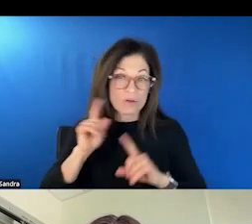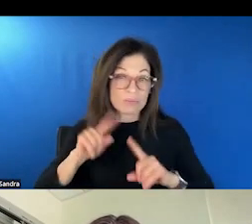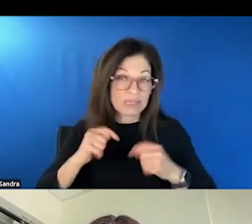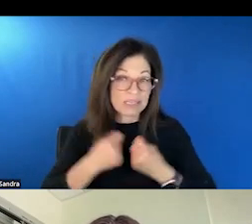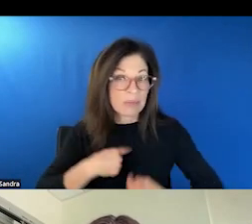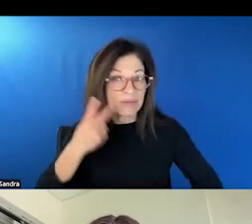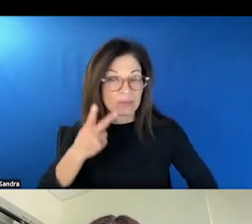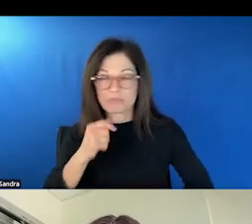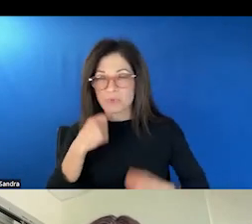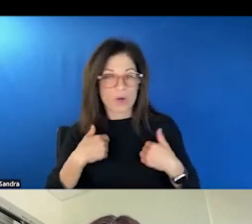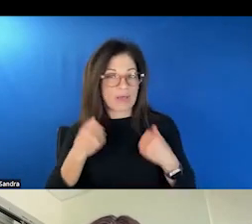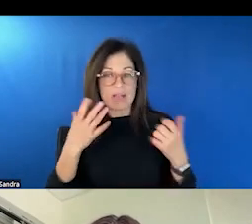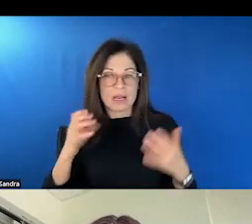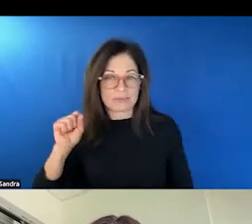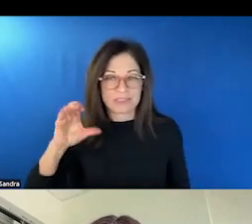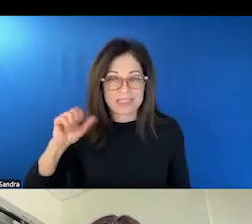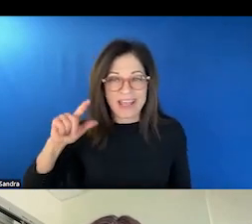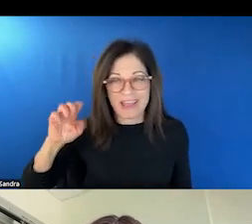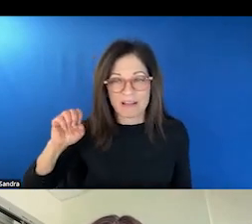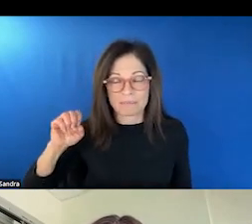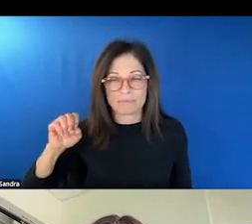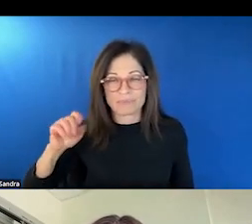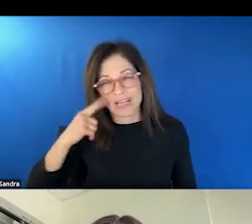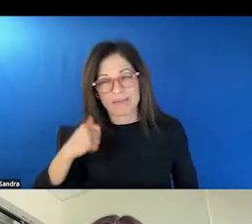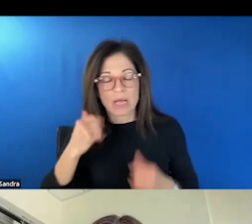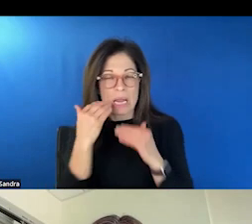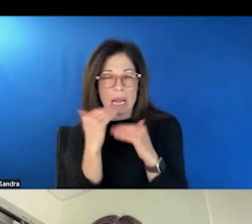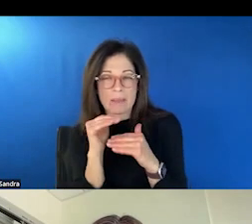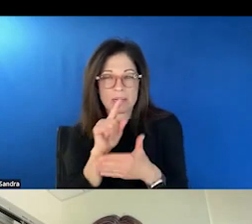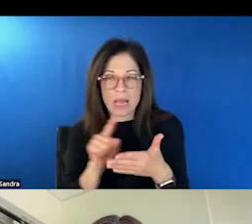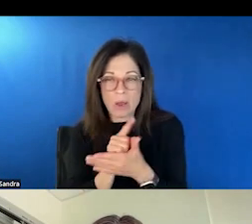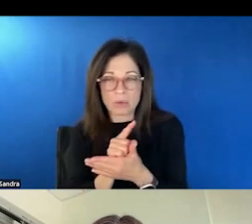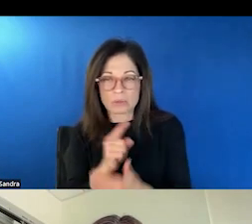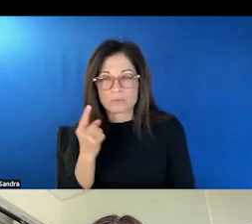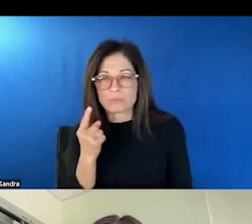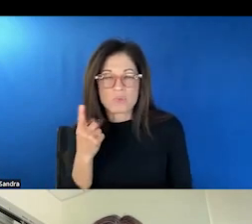HAVE A LOT OF SCALE. LIMITED HOURS. 1 OR 2 CARS. WE ARE BACK